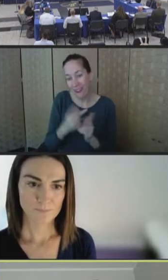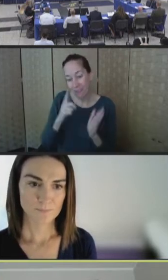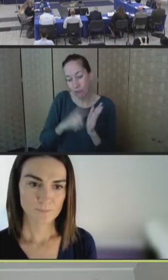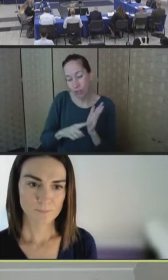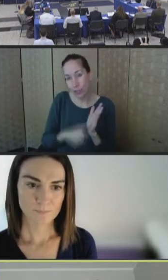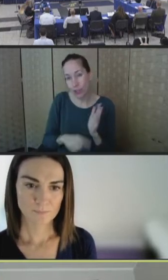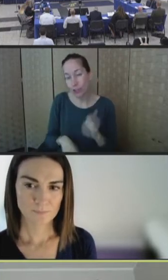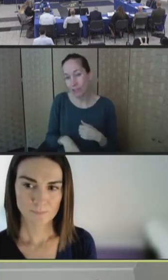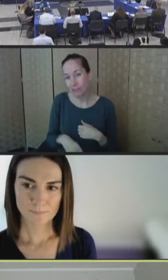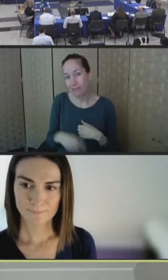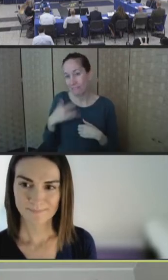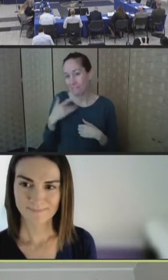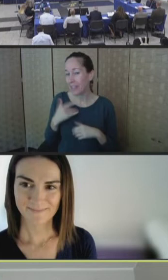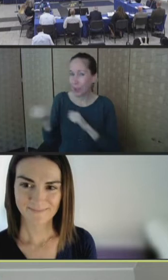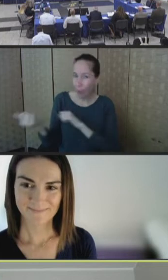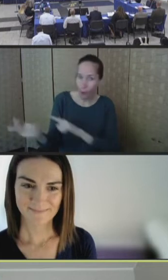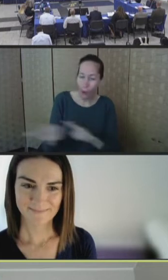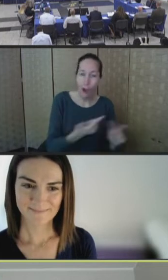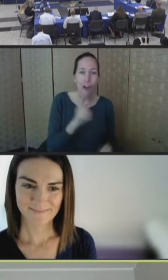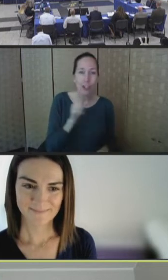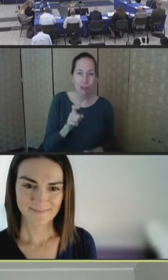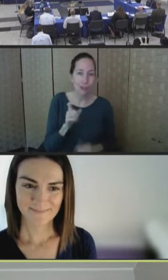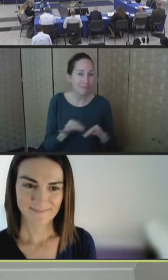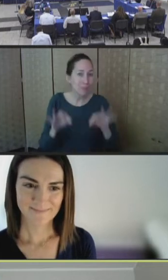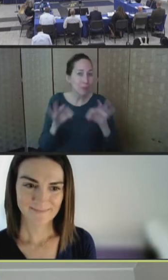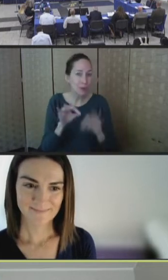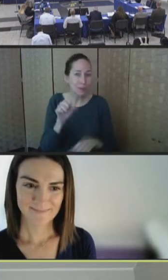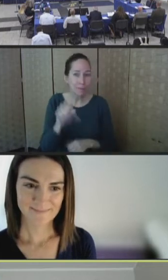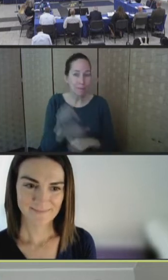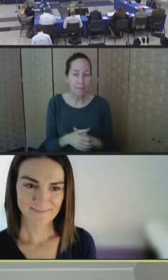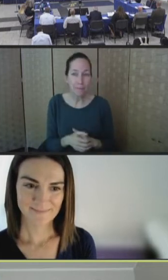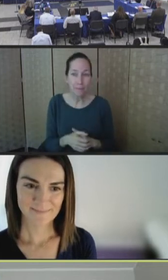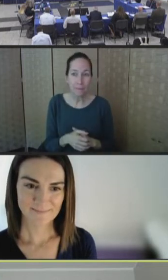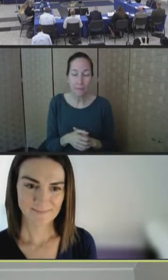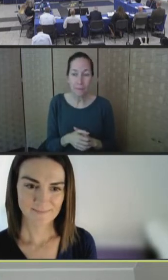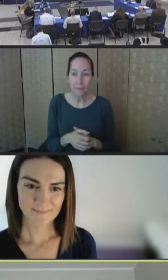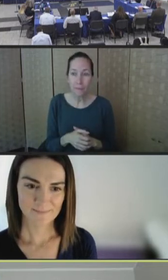The others want to comment on some of the other question? Any additional comment some of the questions, any other answer to the question?